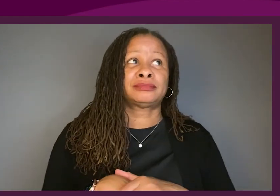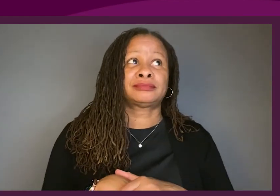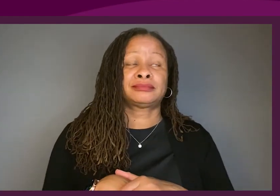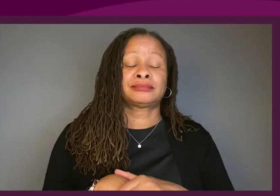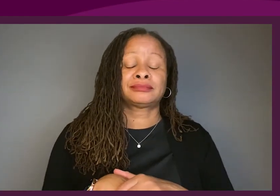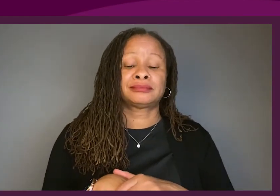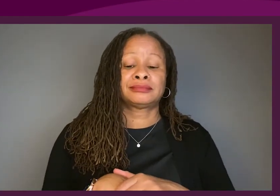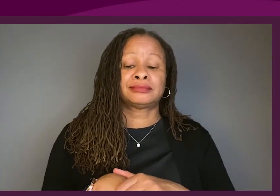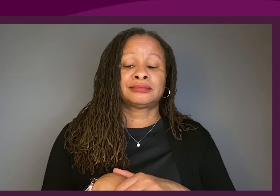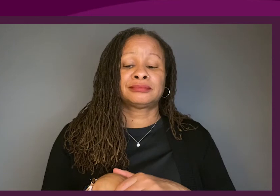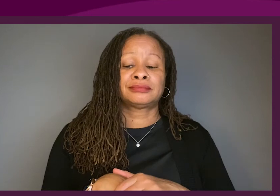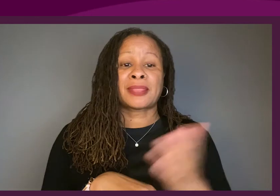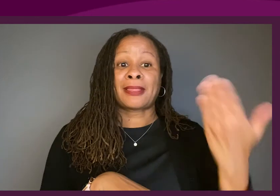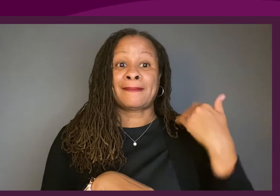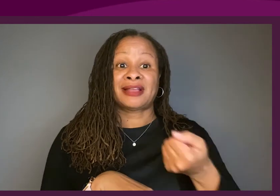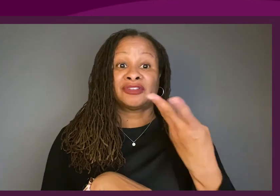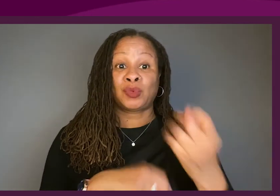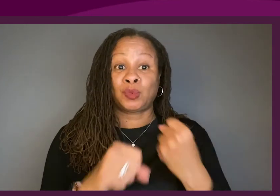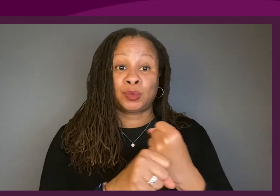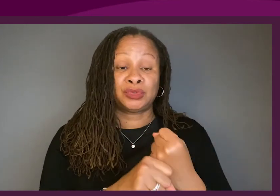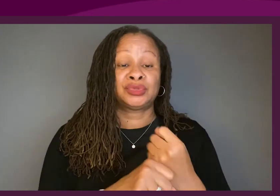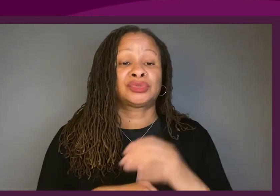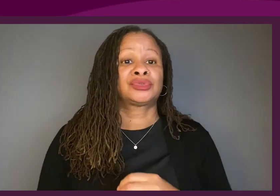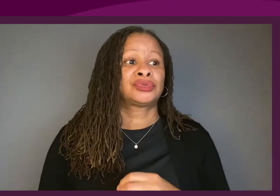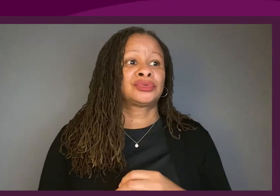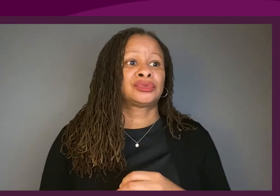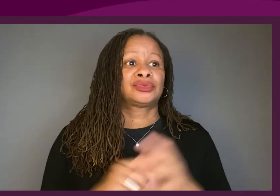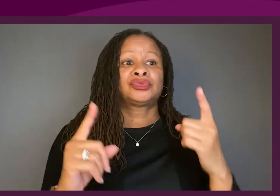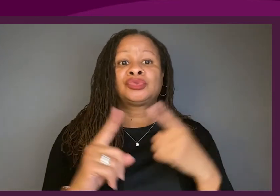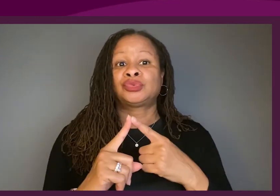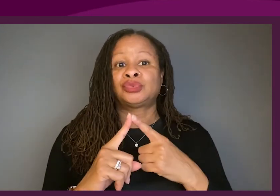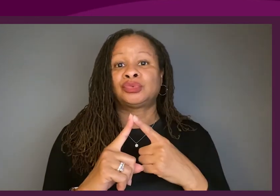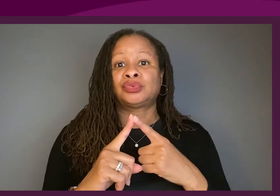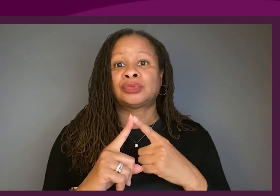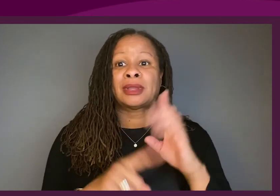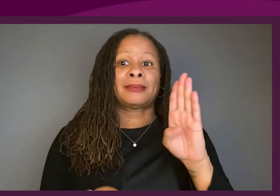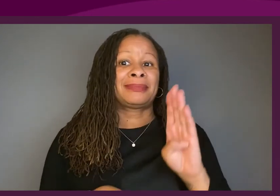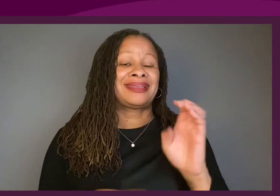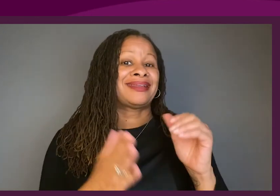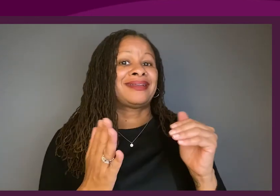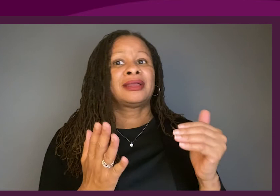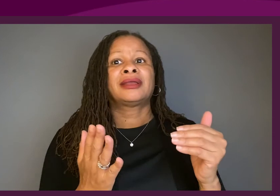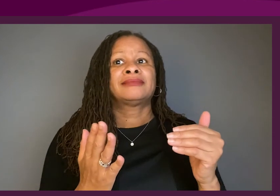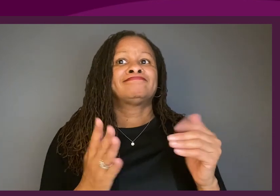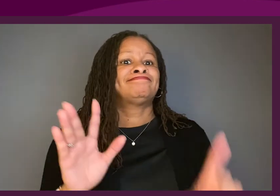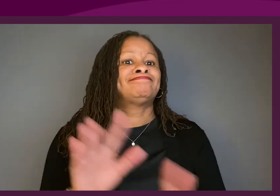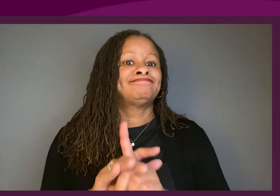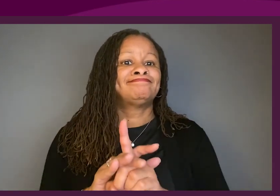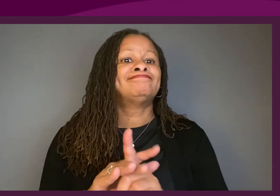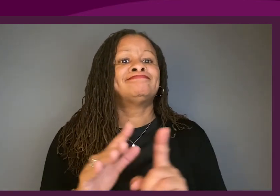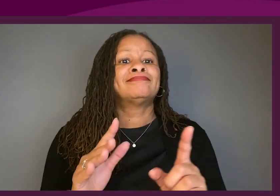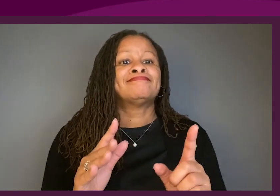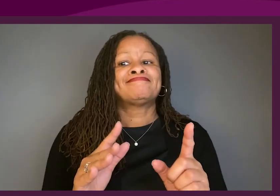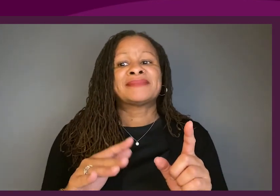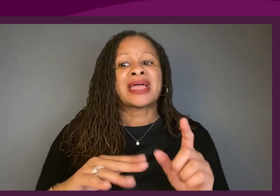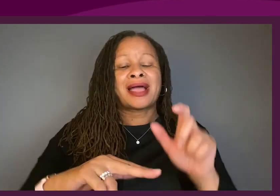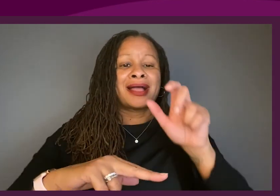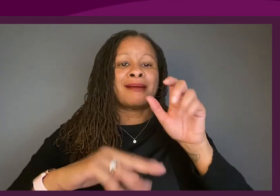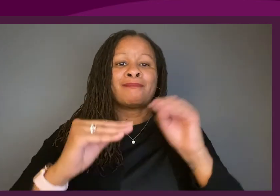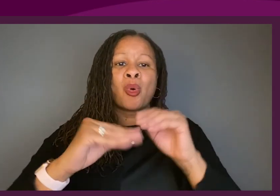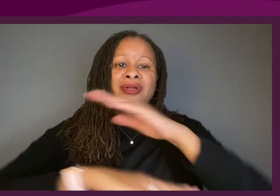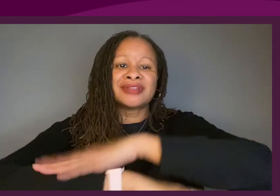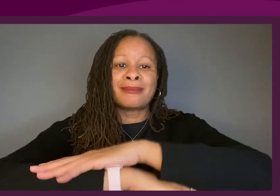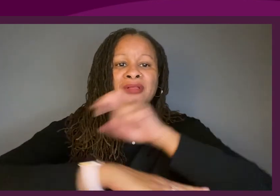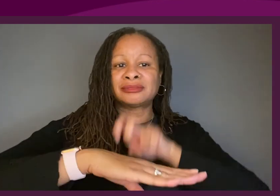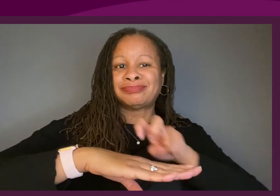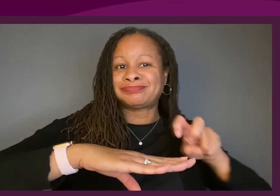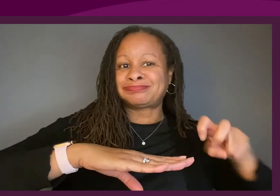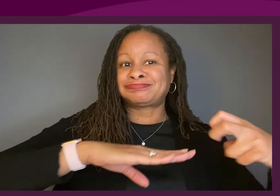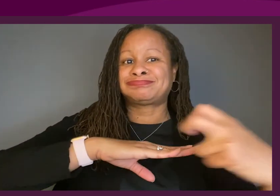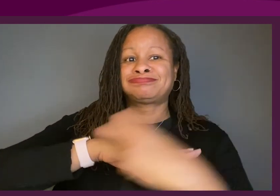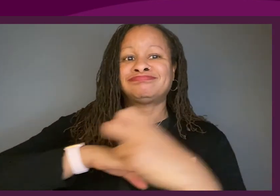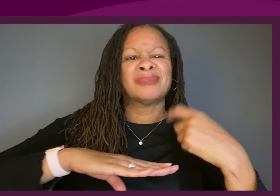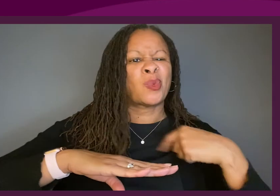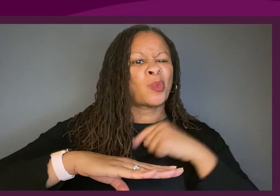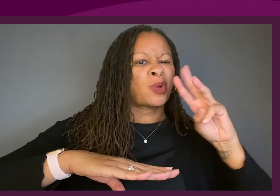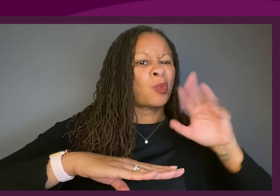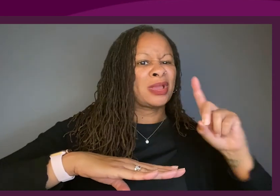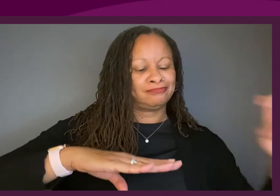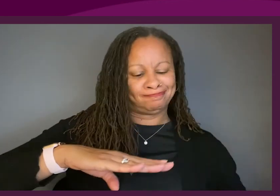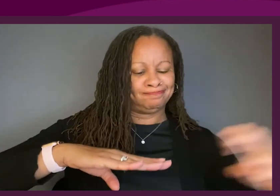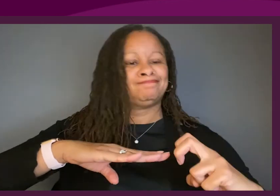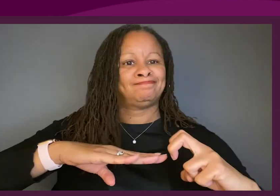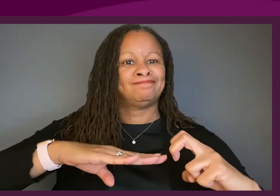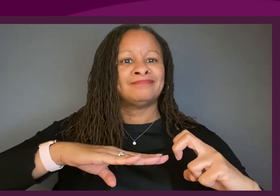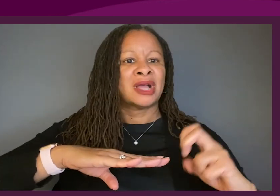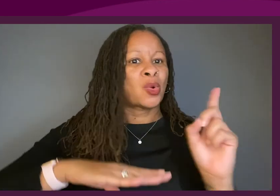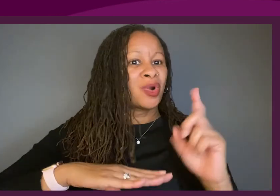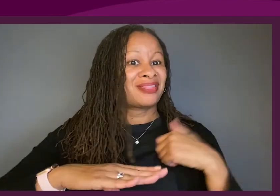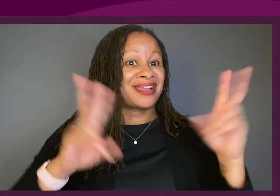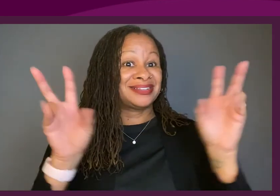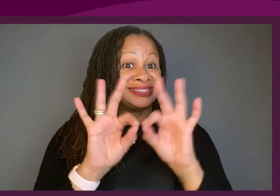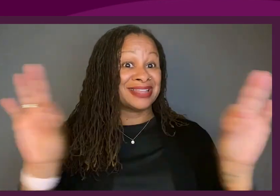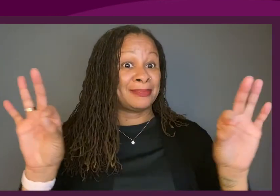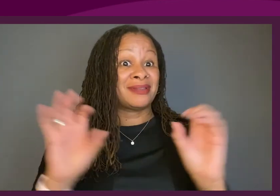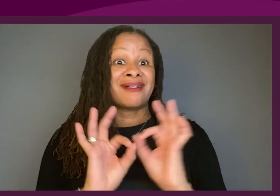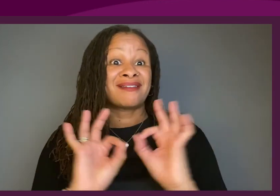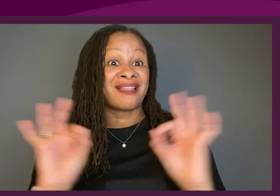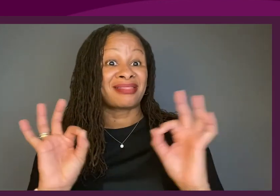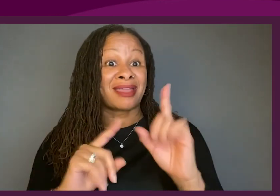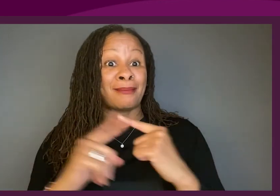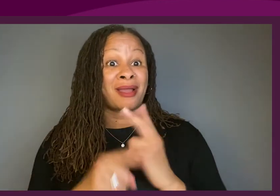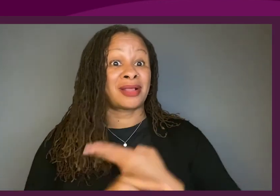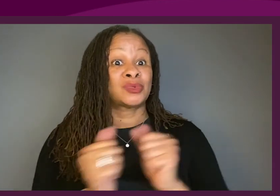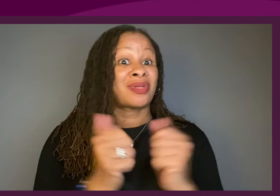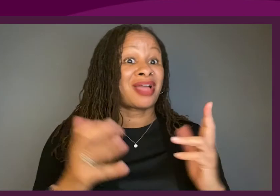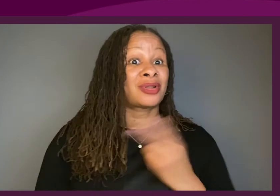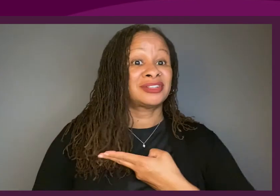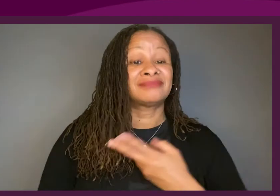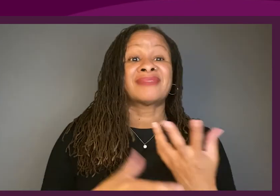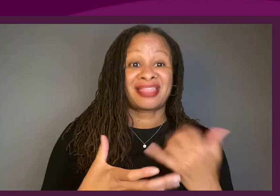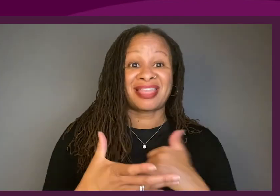where Nothing About Us Without Us has actually included WID and our voices as a disability-led